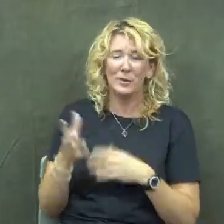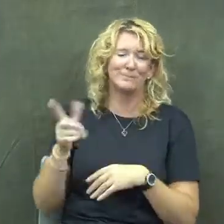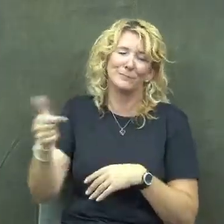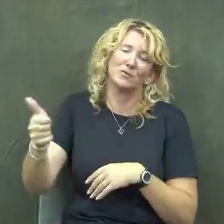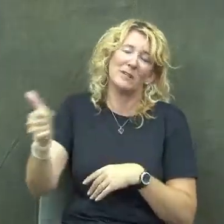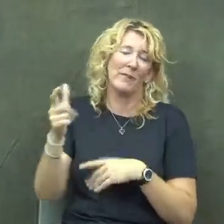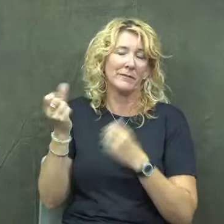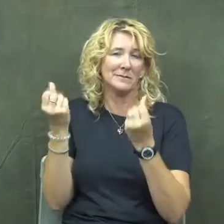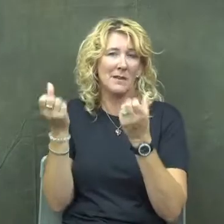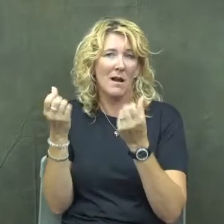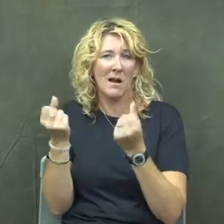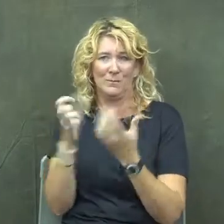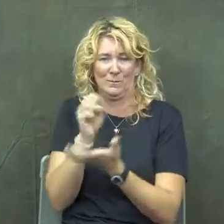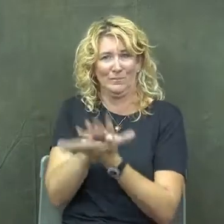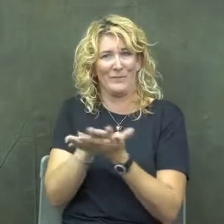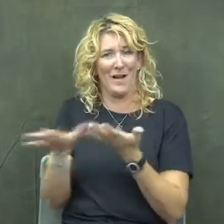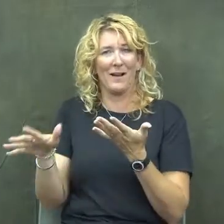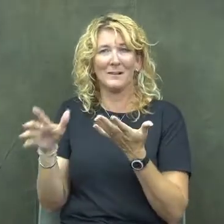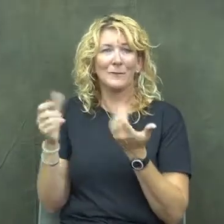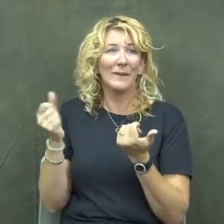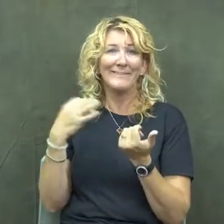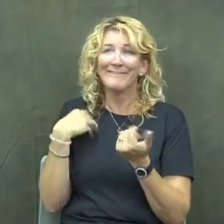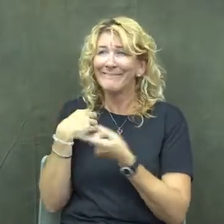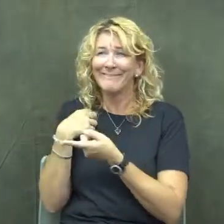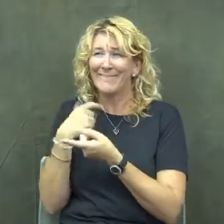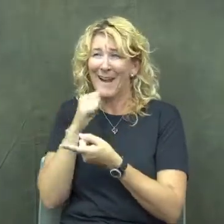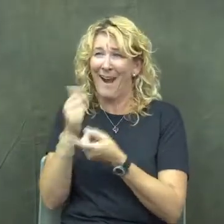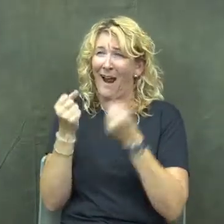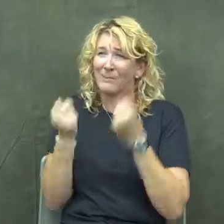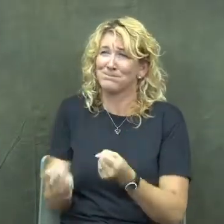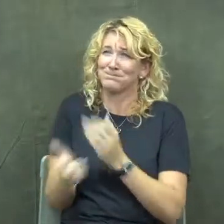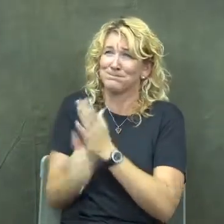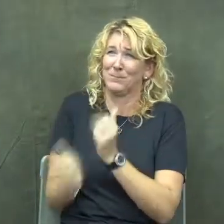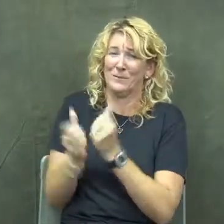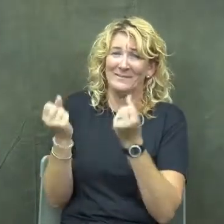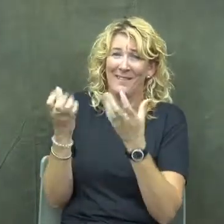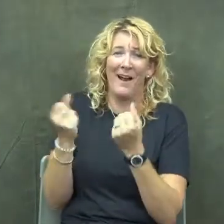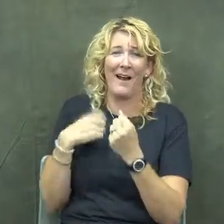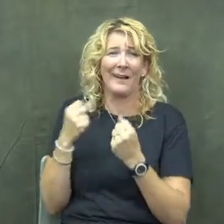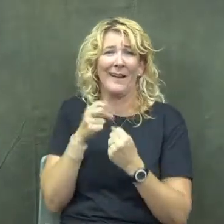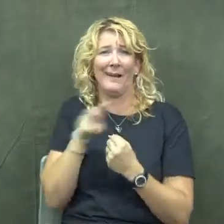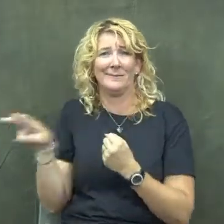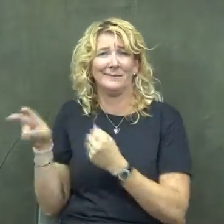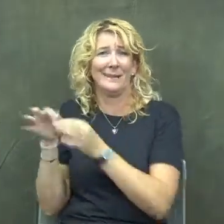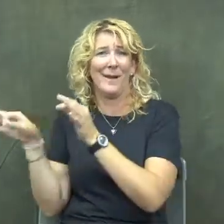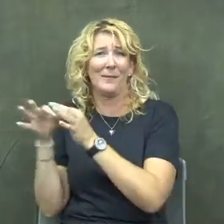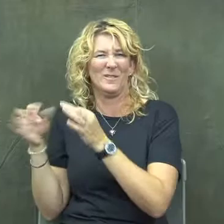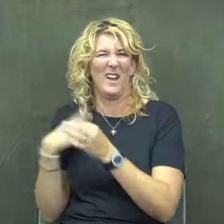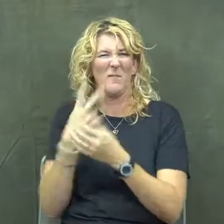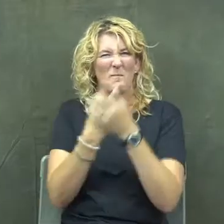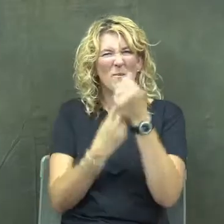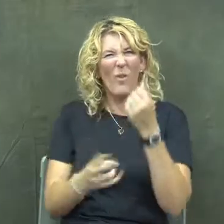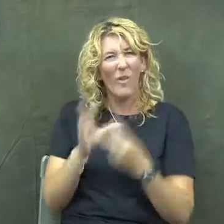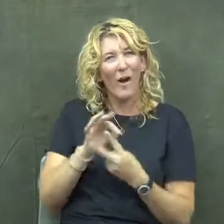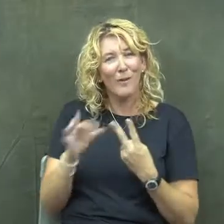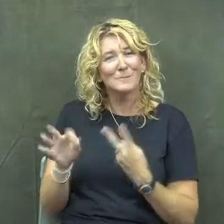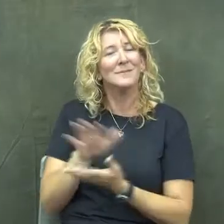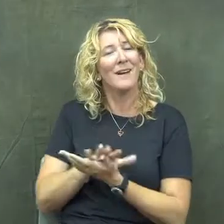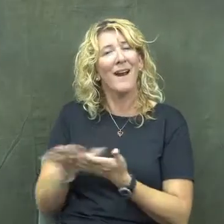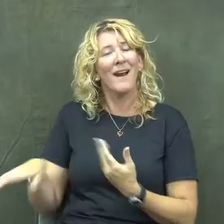or a deaf person. There was captioning or signing in the classroom. So even if that teacher wasn't as skilled at signing,